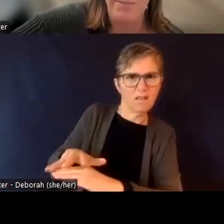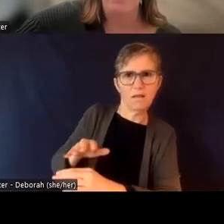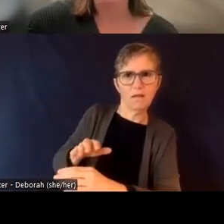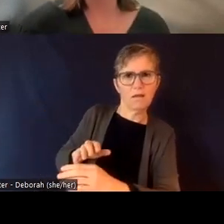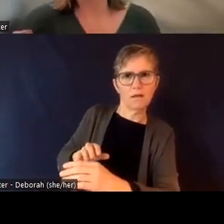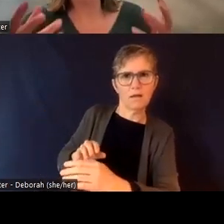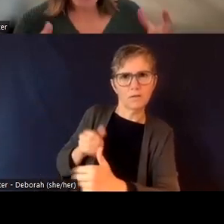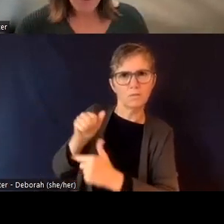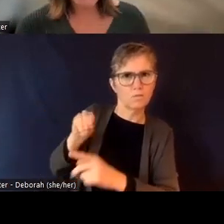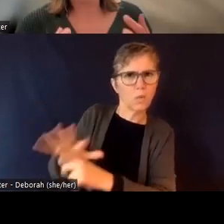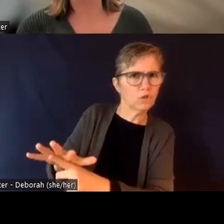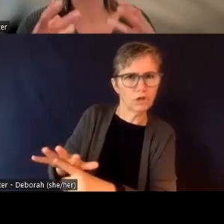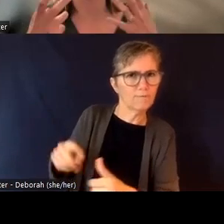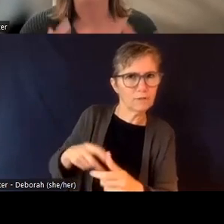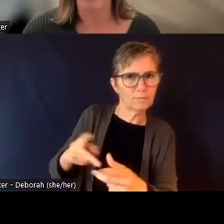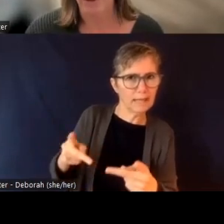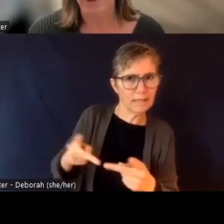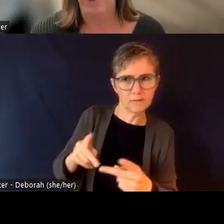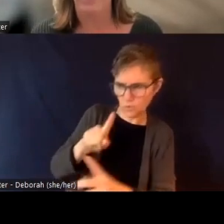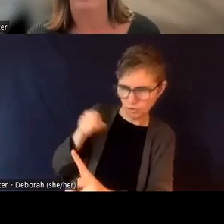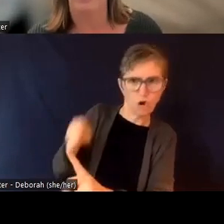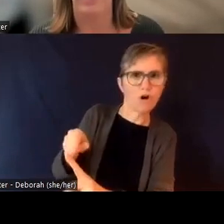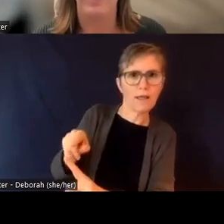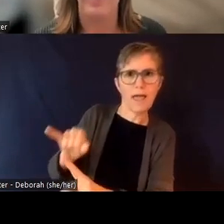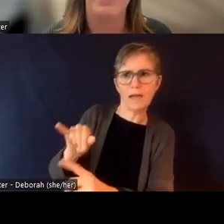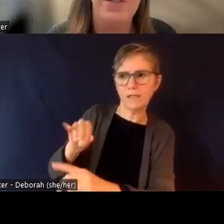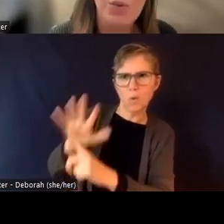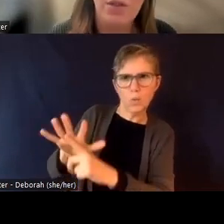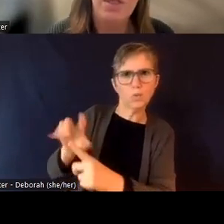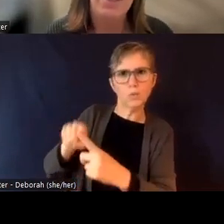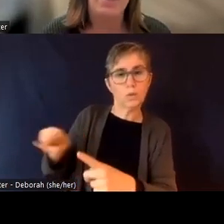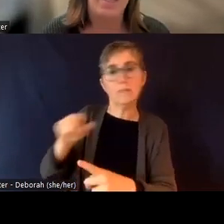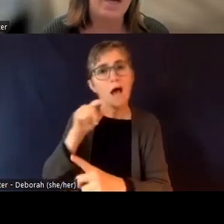based programs that target those exposures. Right now they're targeting the individual,